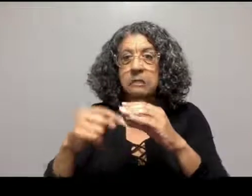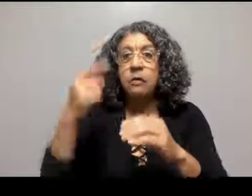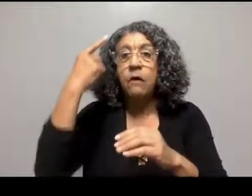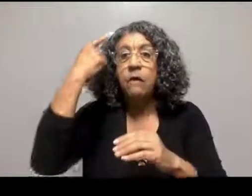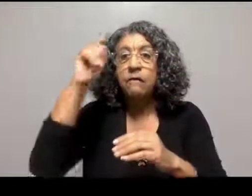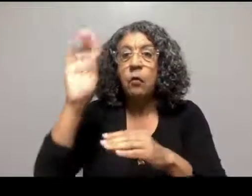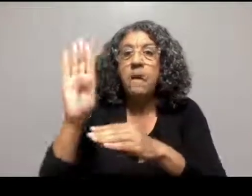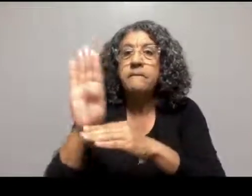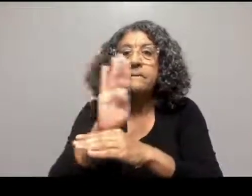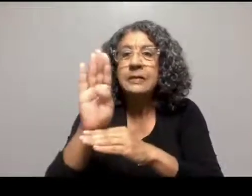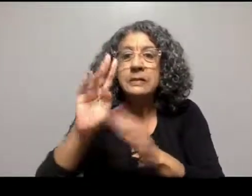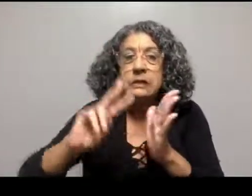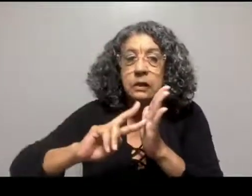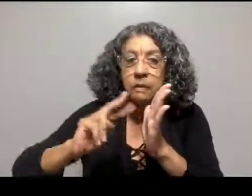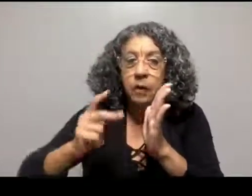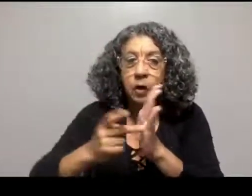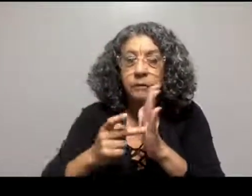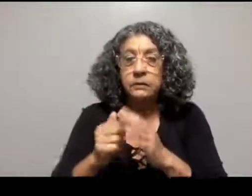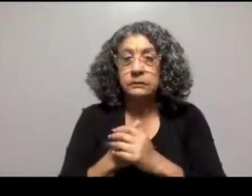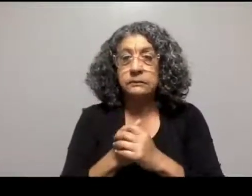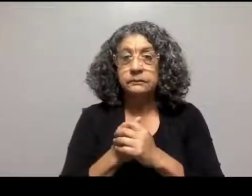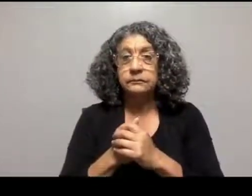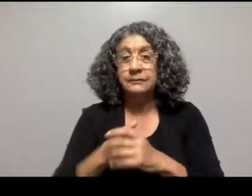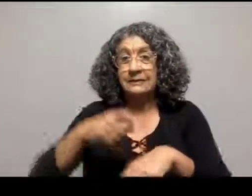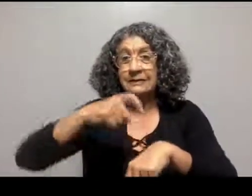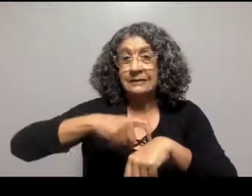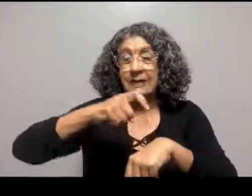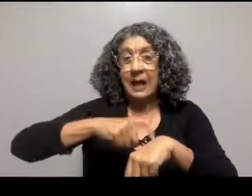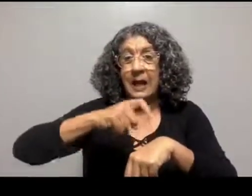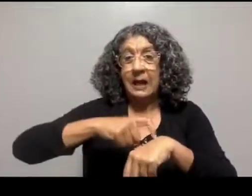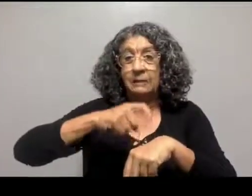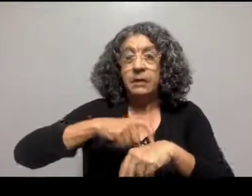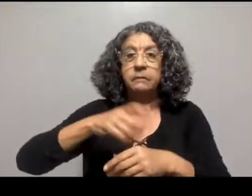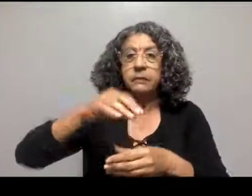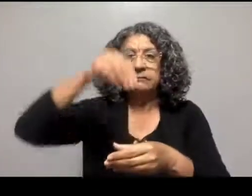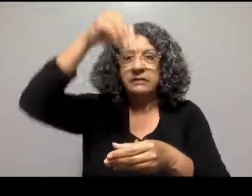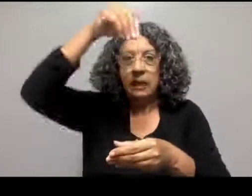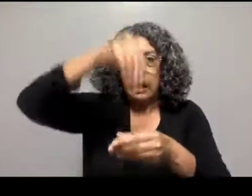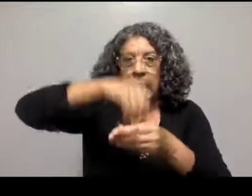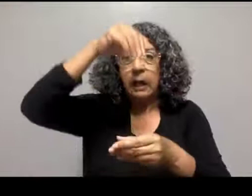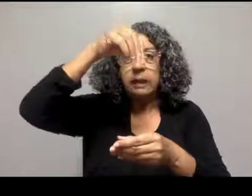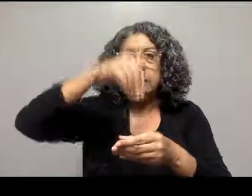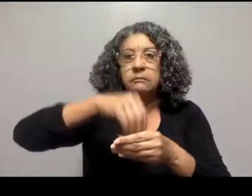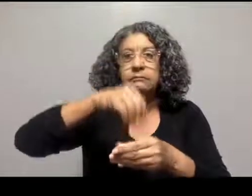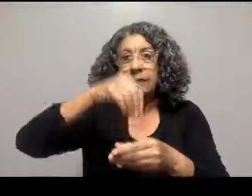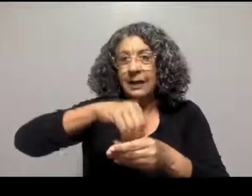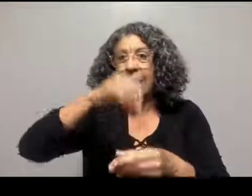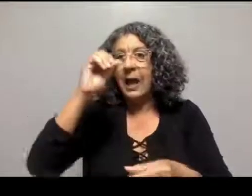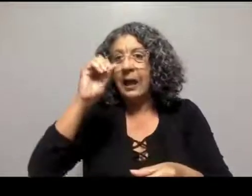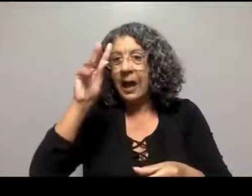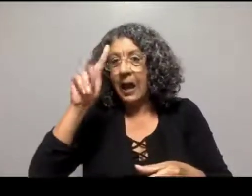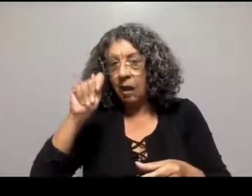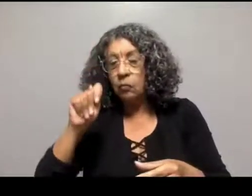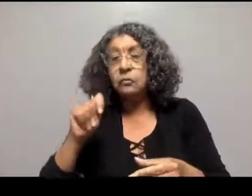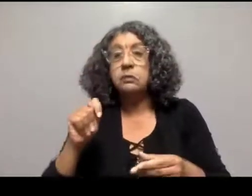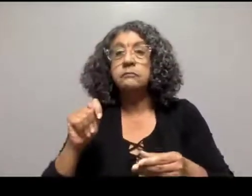but only use that email for business purposes. For timekeeping,